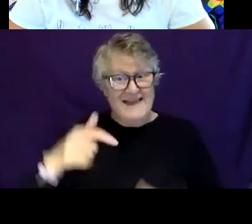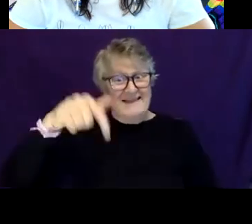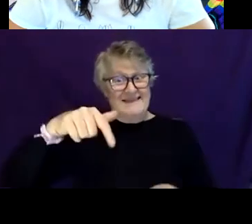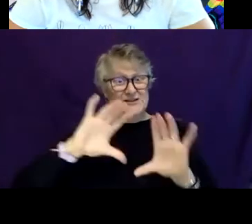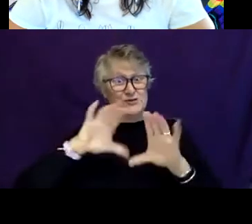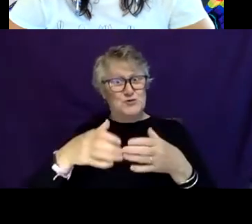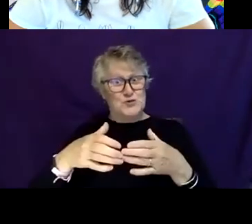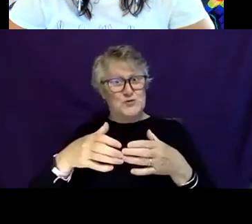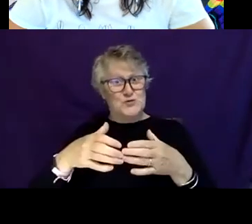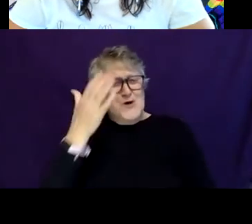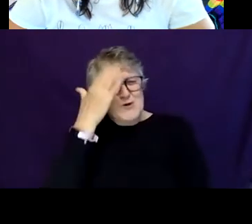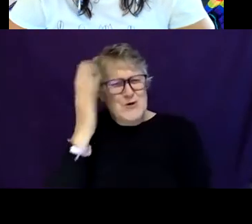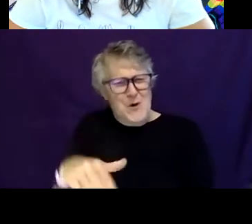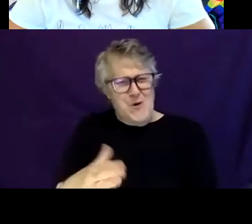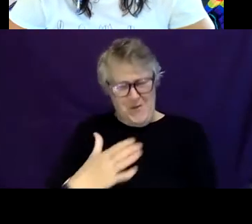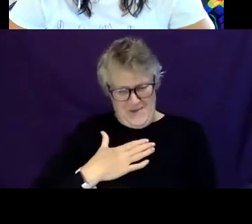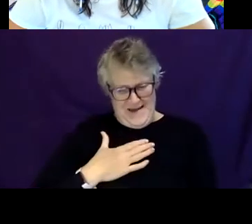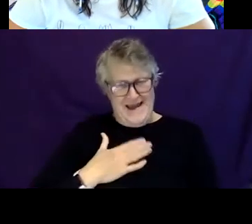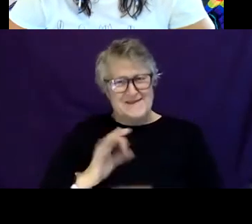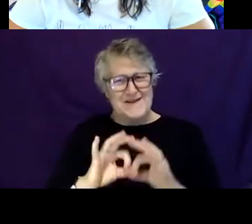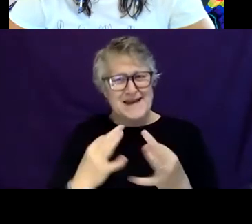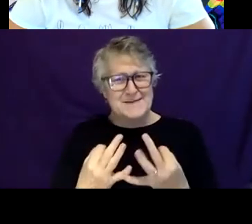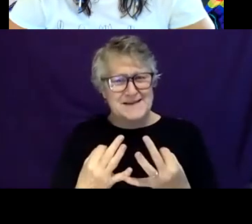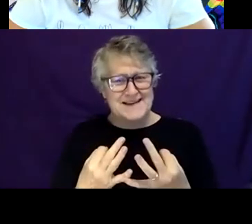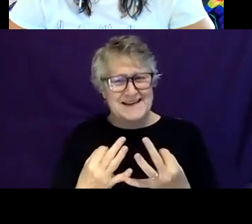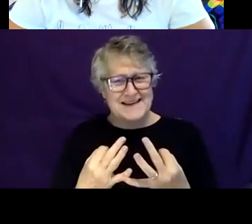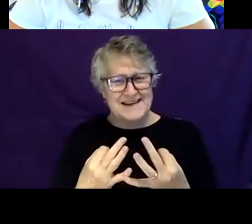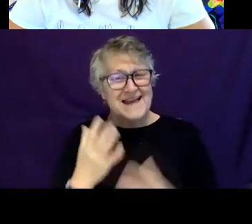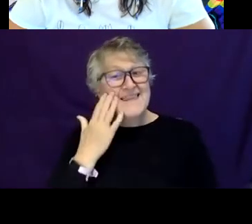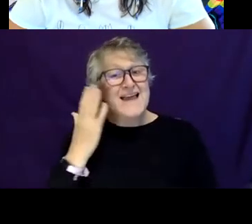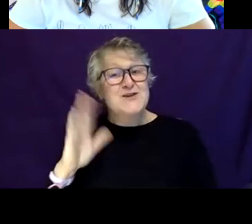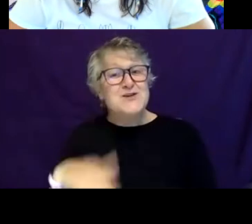They know my children, and they know the hearts of my children.